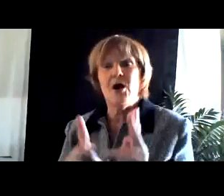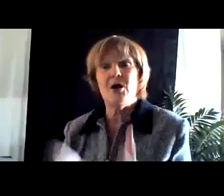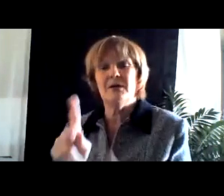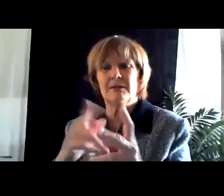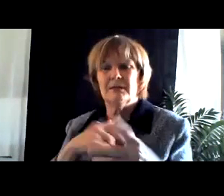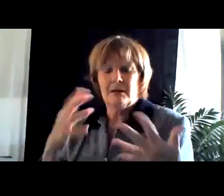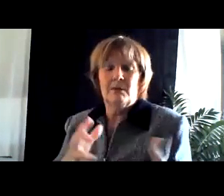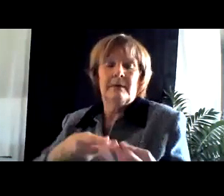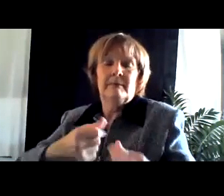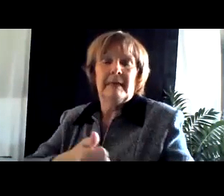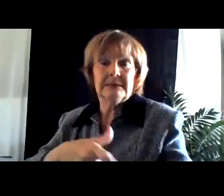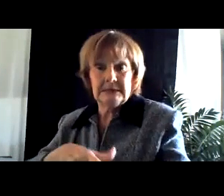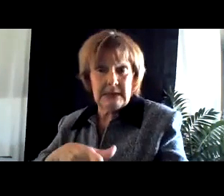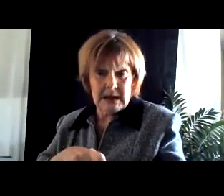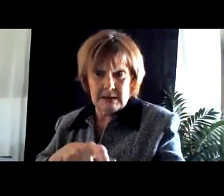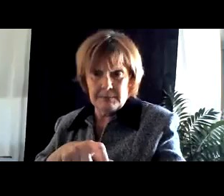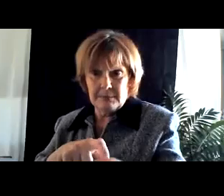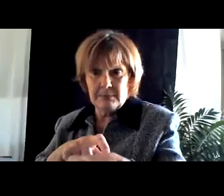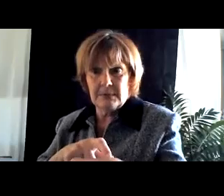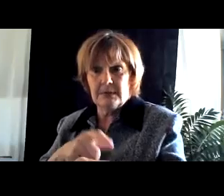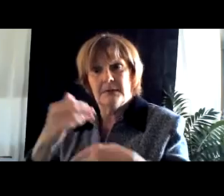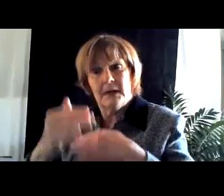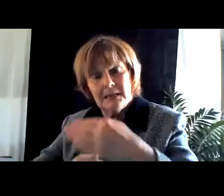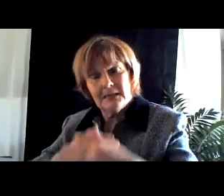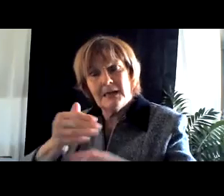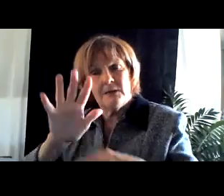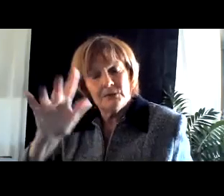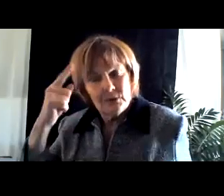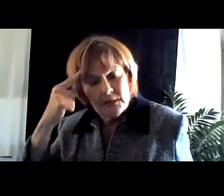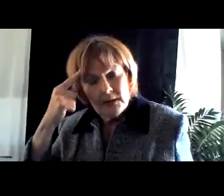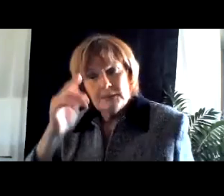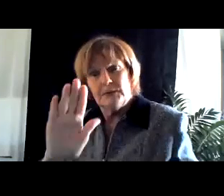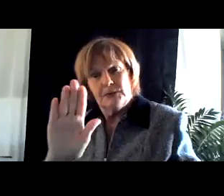to allow you to process your thoughts and your emotions so that you can effectively communicate